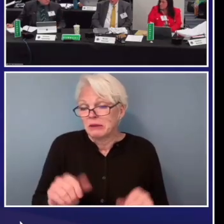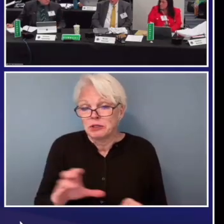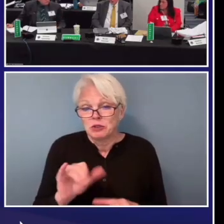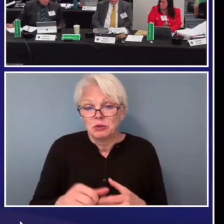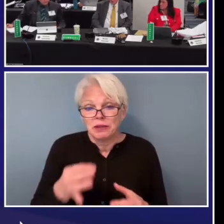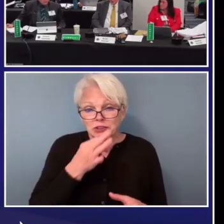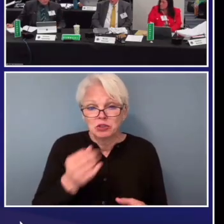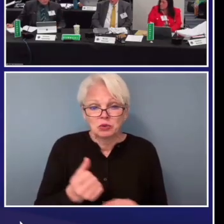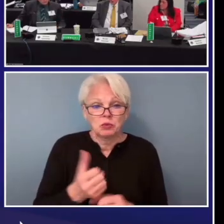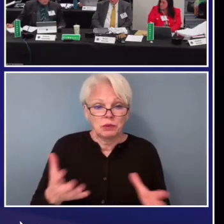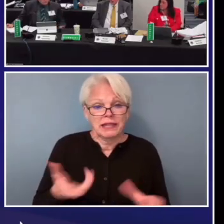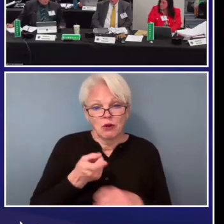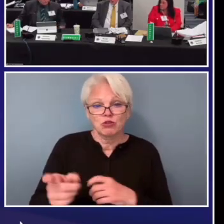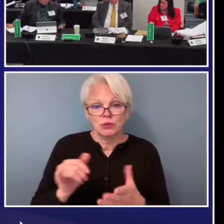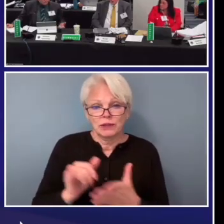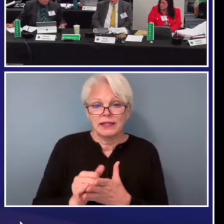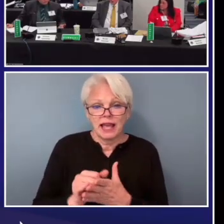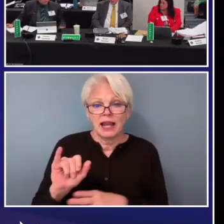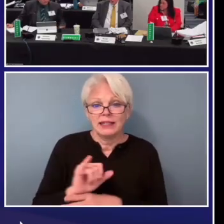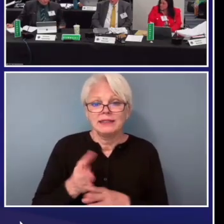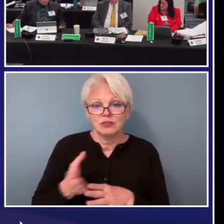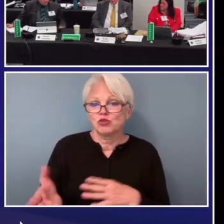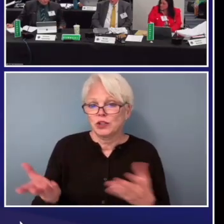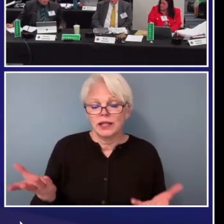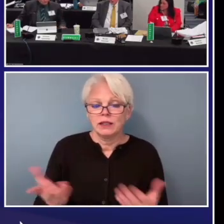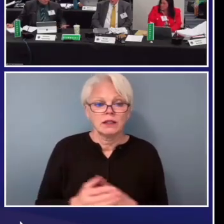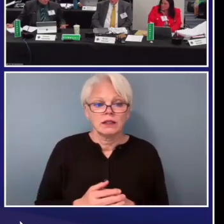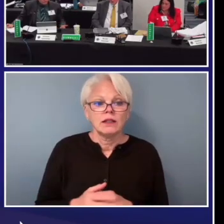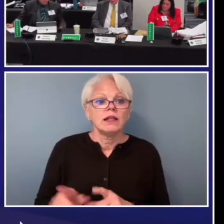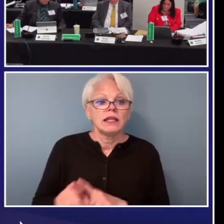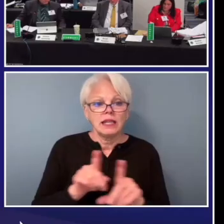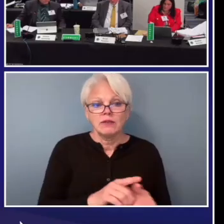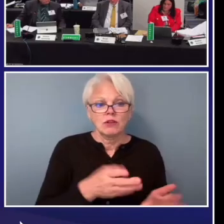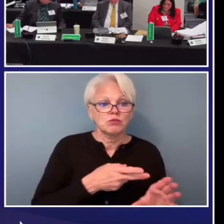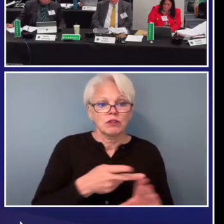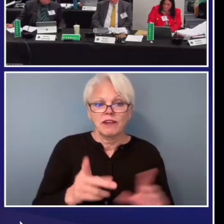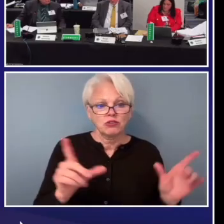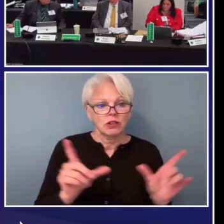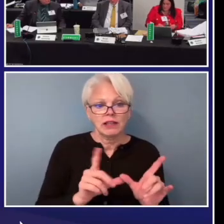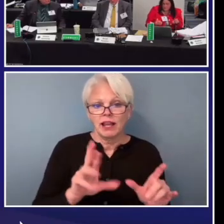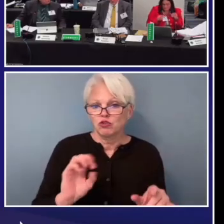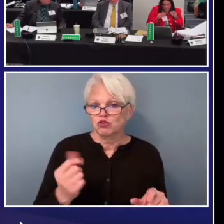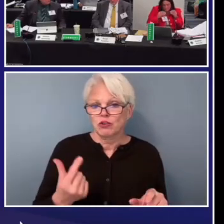In professional licensure regulation, uh, the same issue exists, this kind